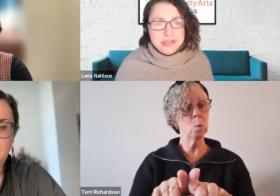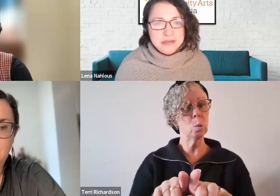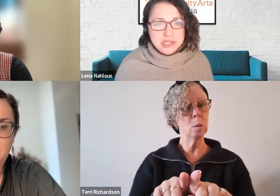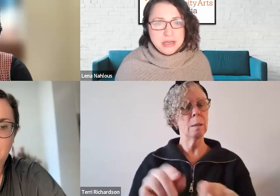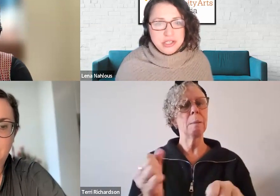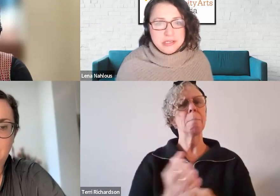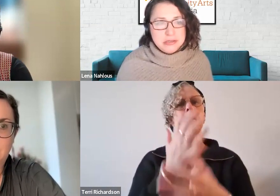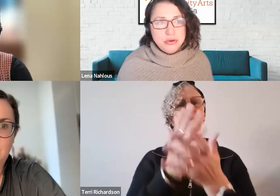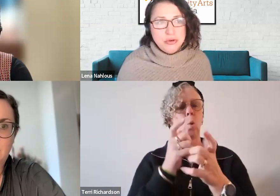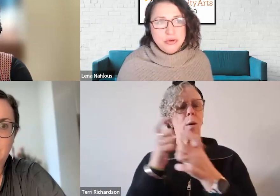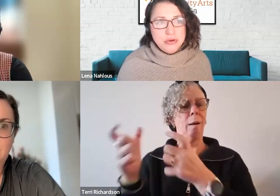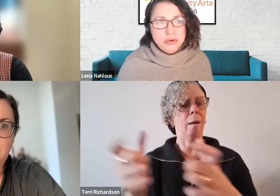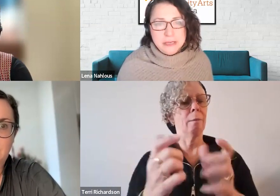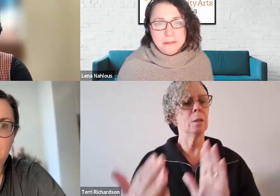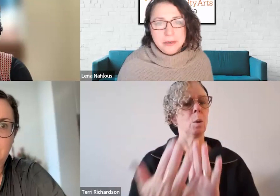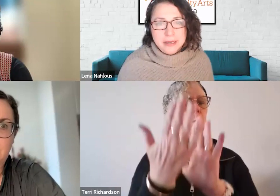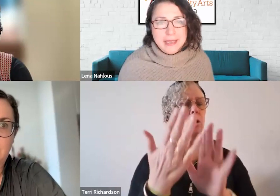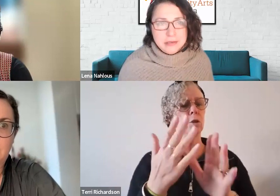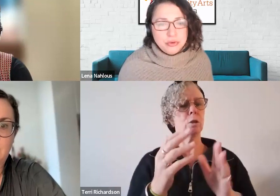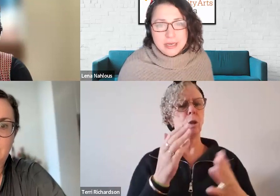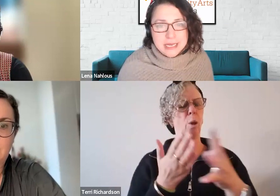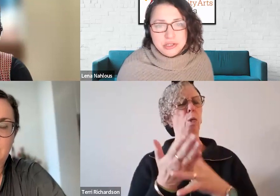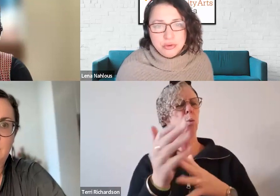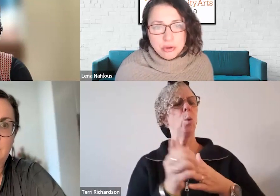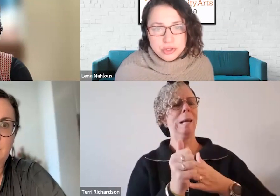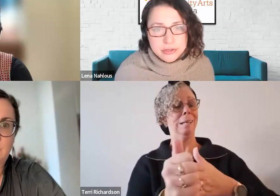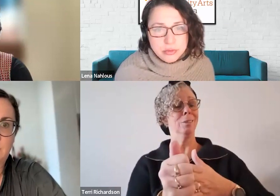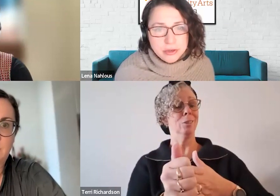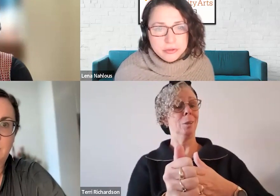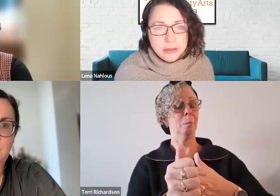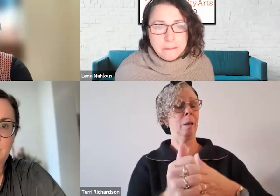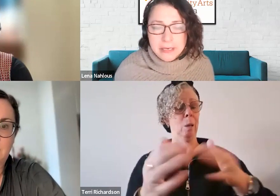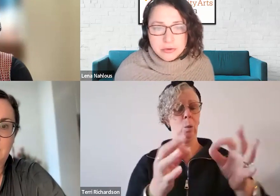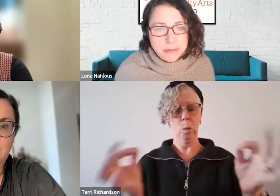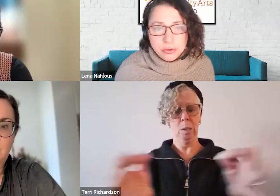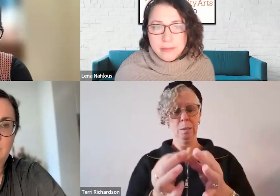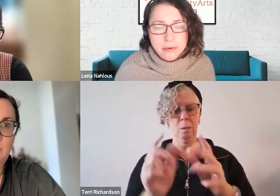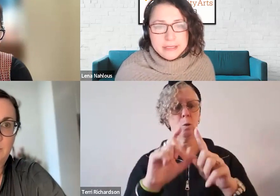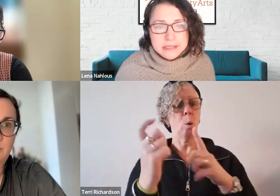and structures through leadership and organizational culture as well through employment practices.